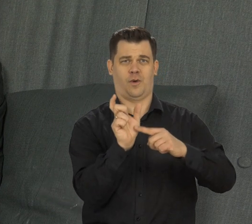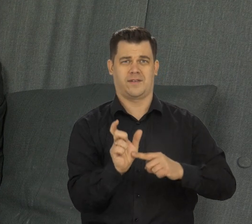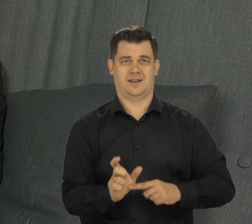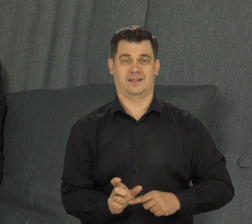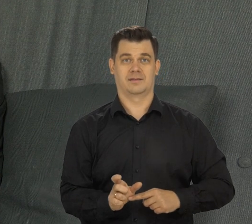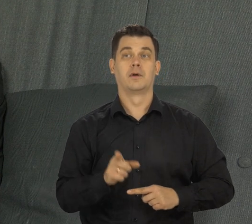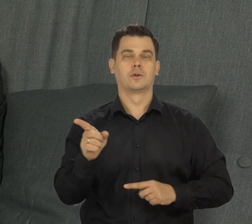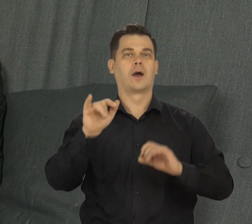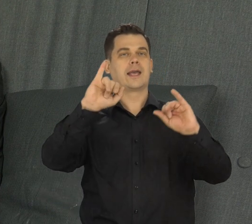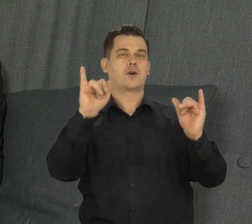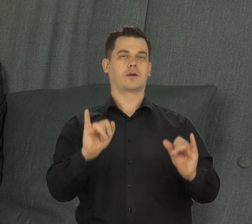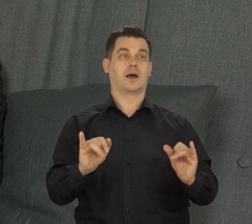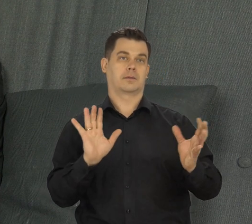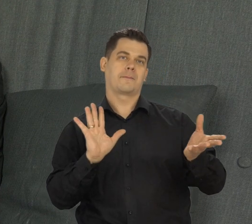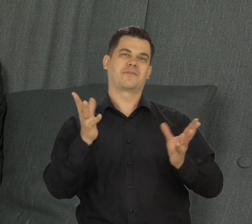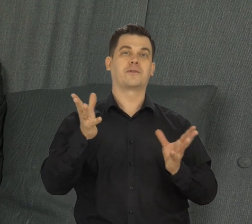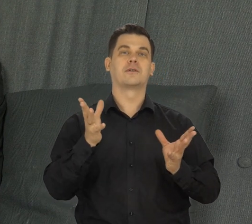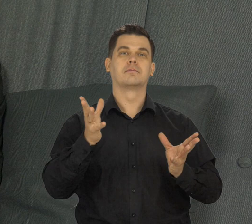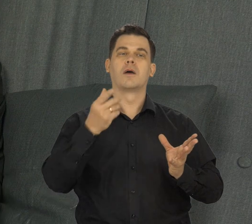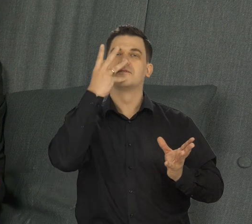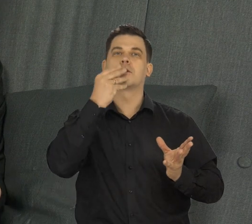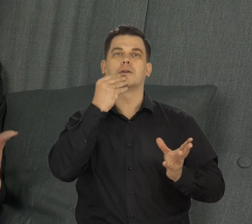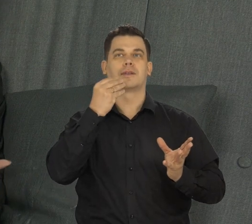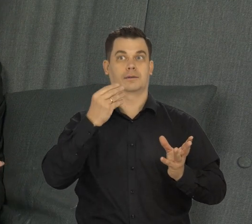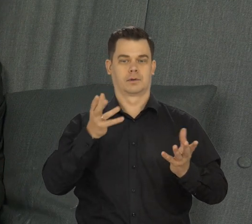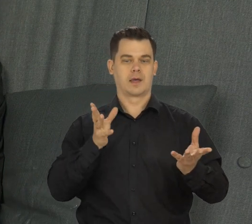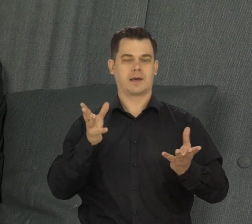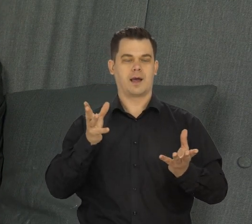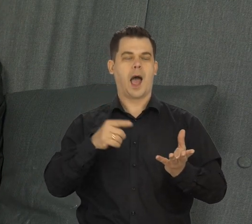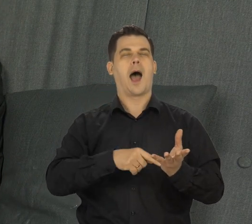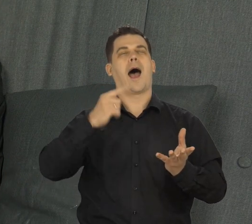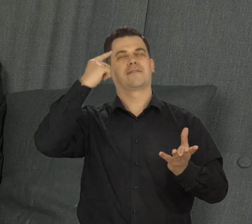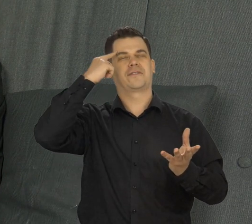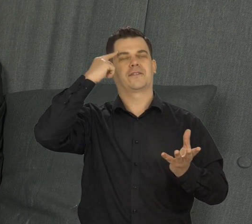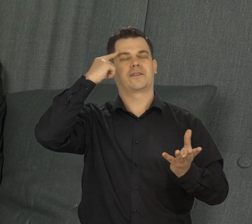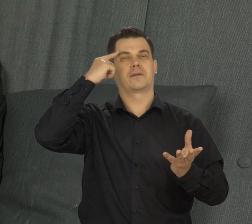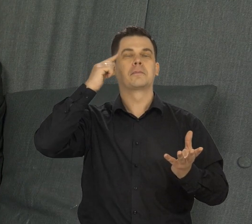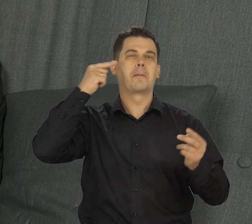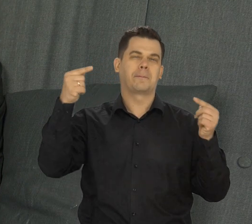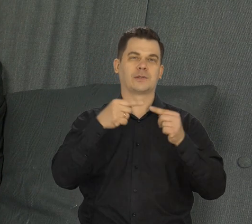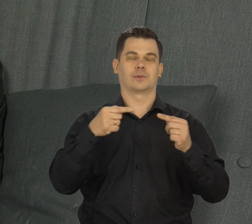Many of the signs are iconic, meaning their shape refers to an actual image,